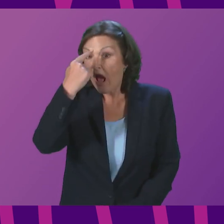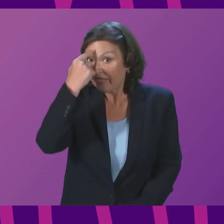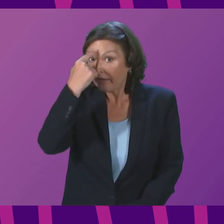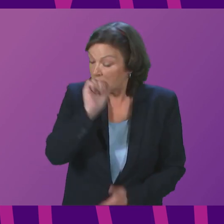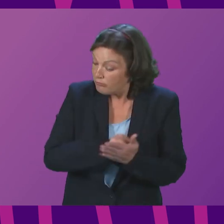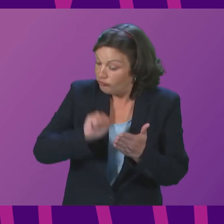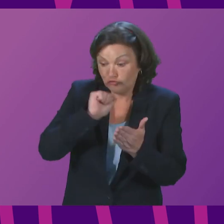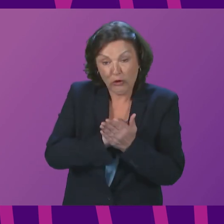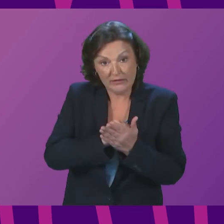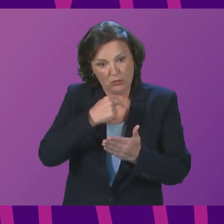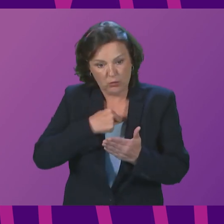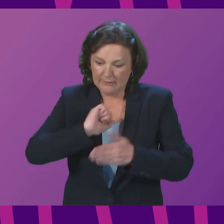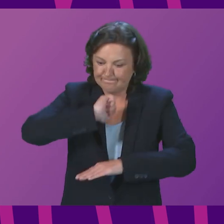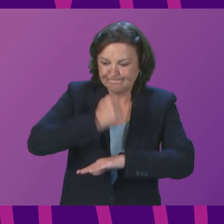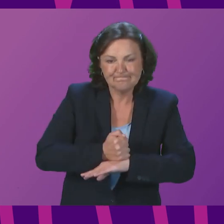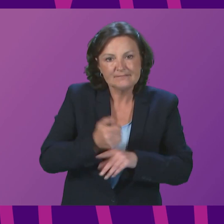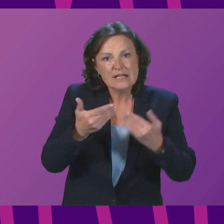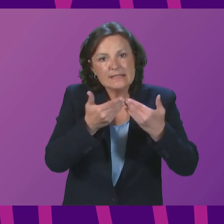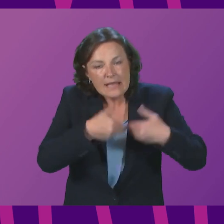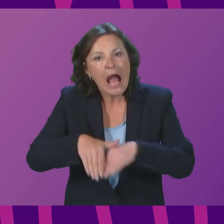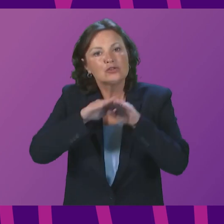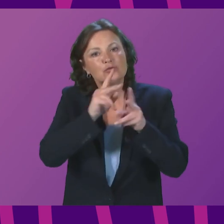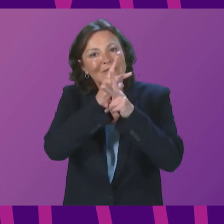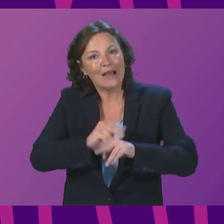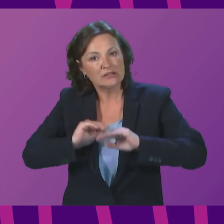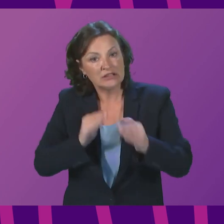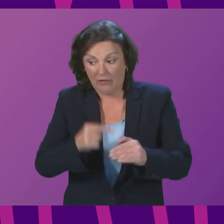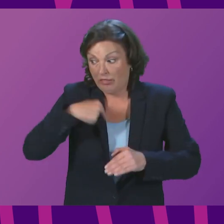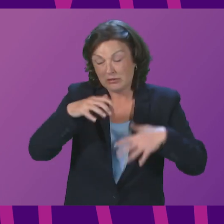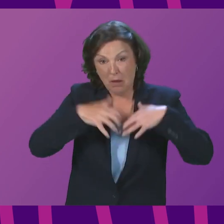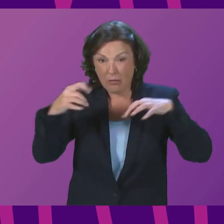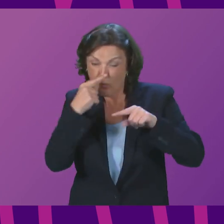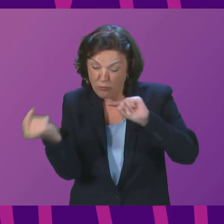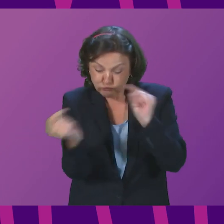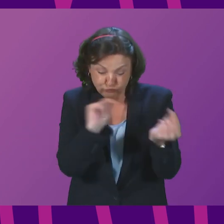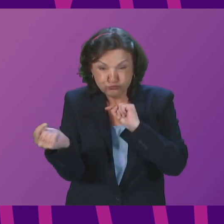Of course, the Parliament will scrutinise and debate the legislation that has been put